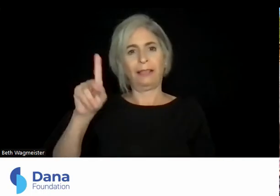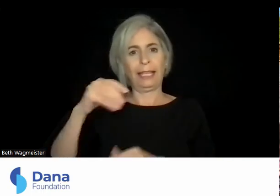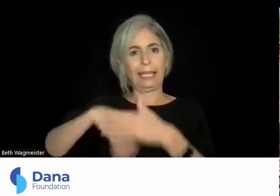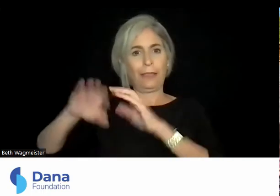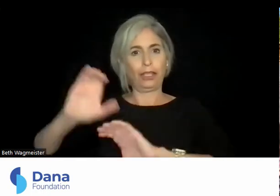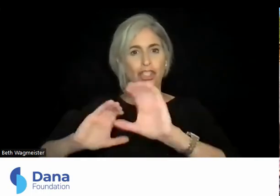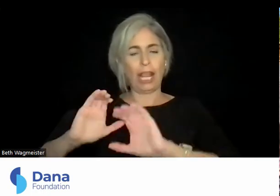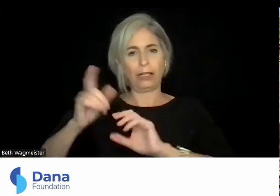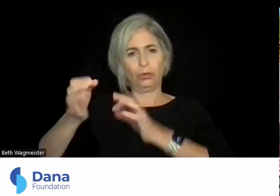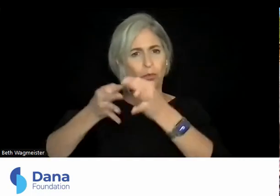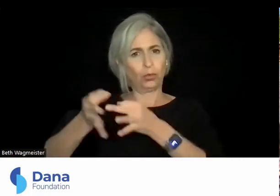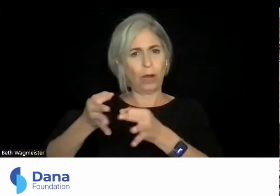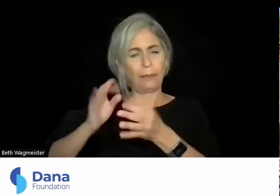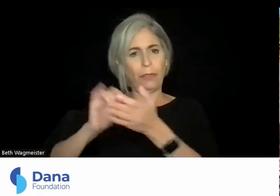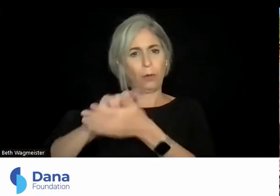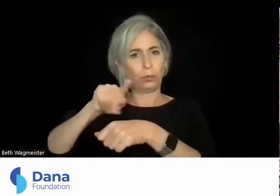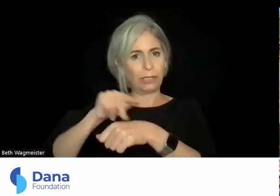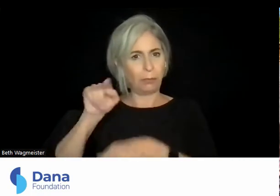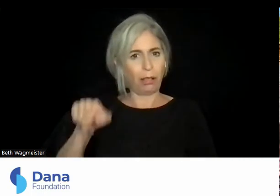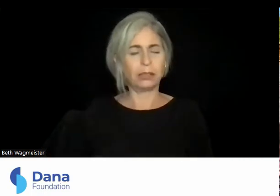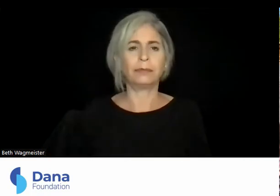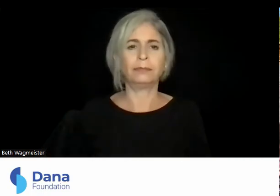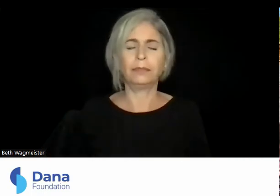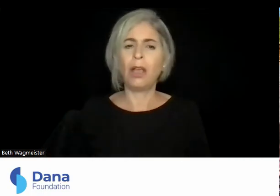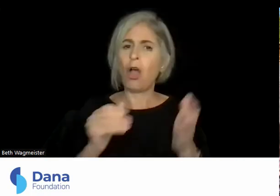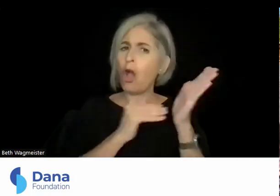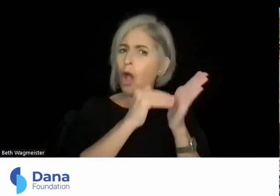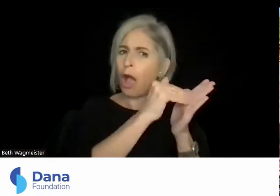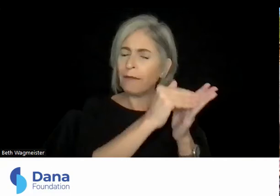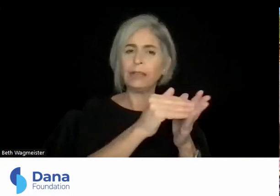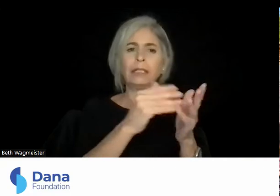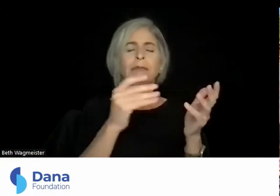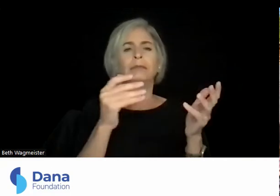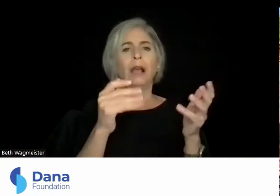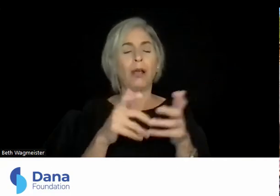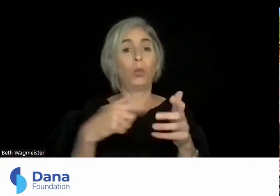and wrote guiding principlal for the work we were doing through the brain initiative. I'll put a link in the chat that describes the